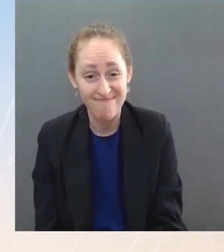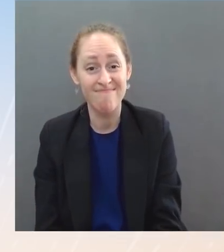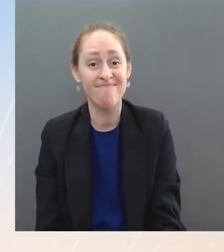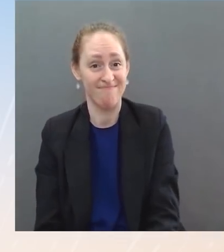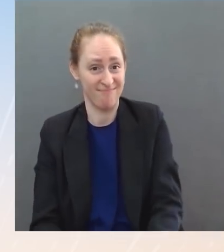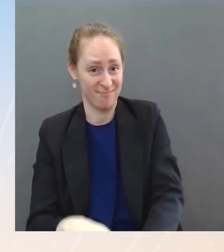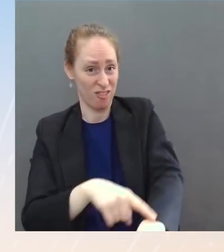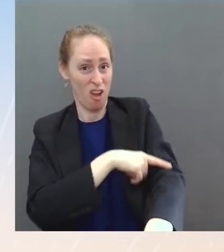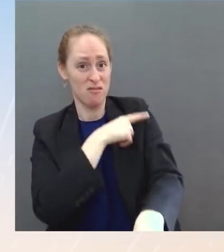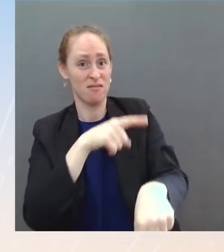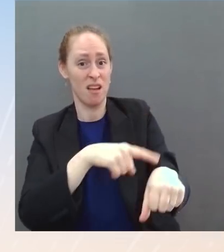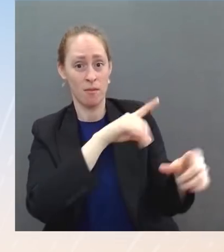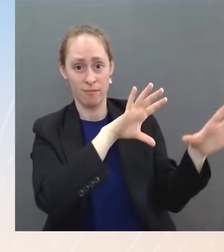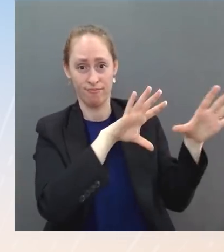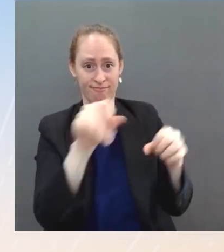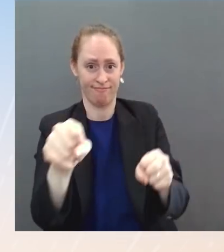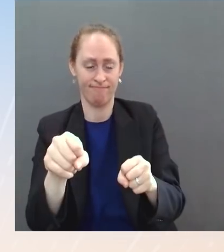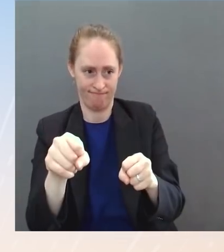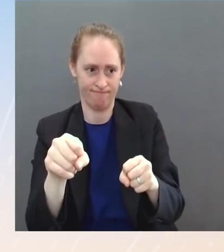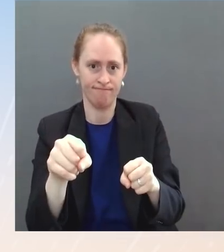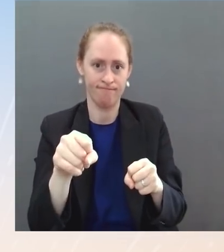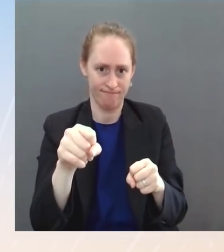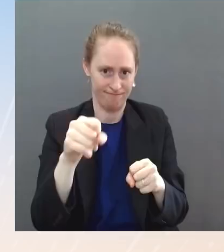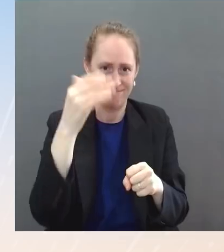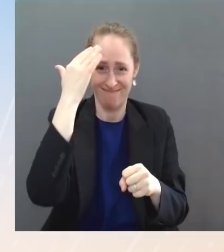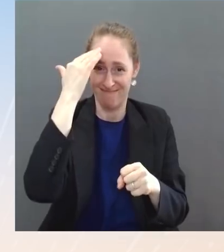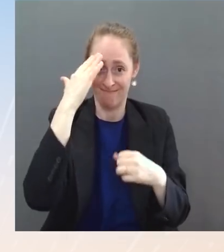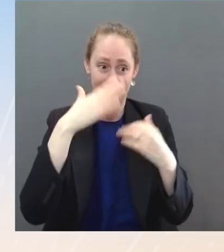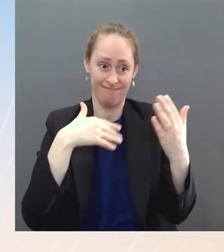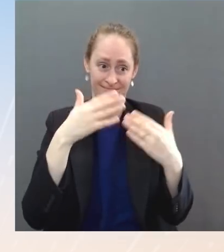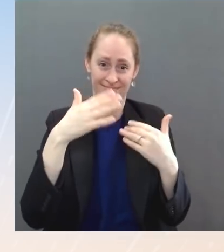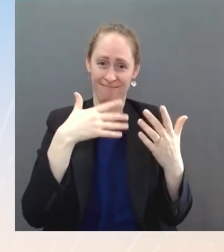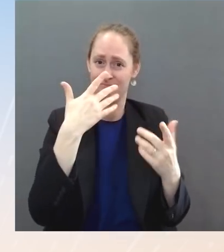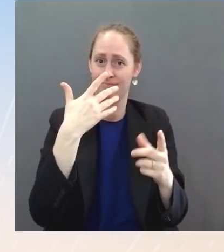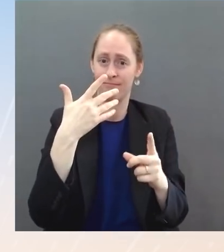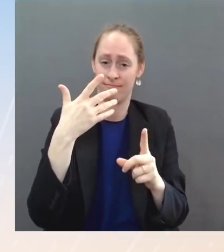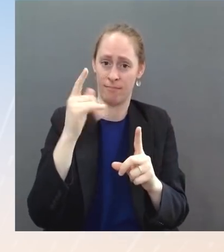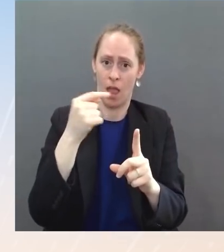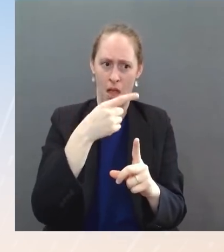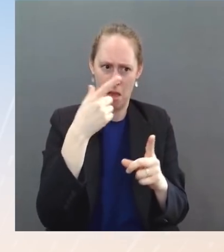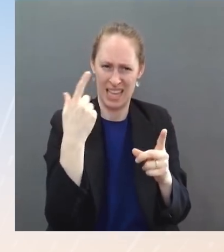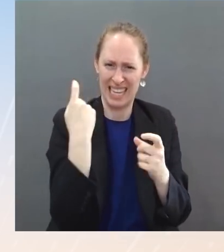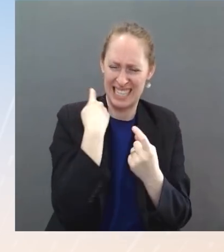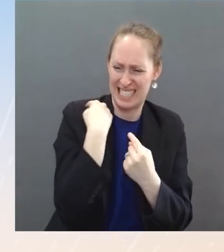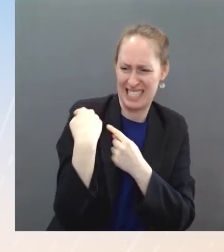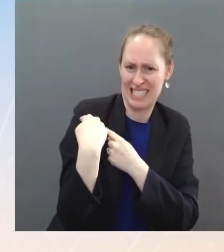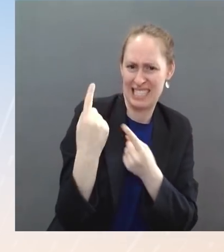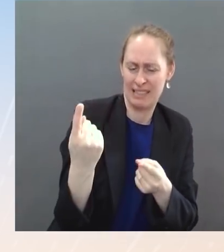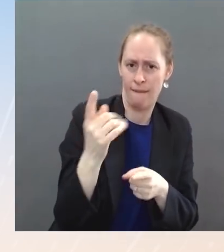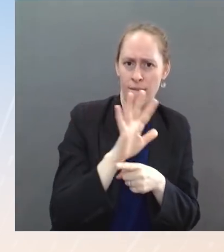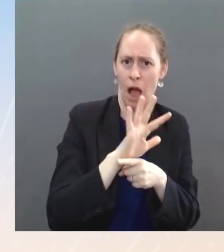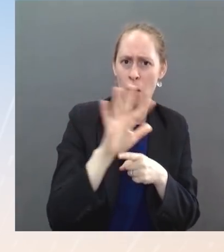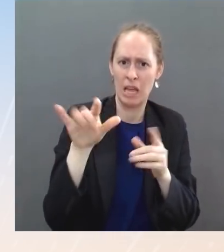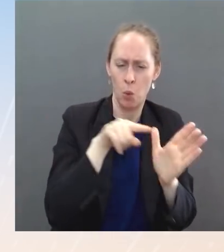we've seen an enormous amount of killing and death and, also, an enormous amount of bravery and success on the part of the Ukrainian forces.